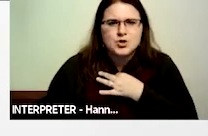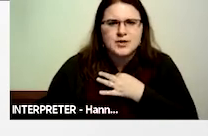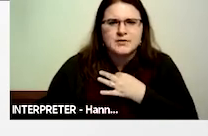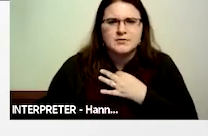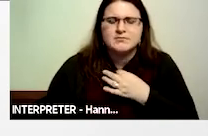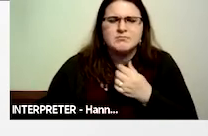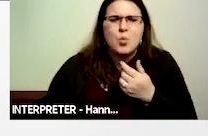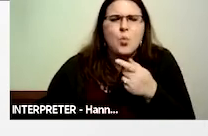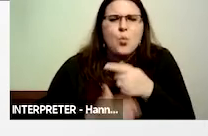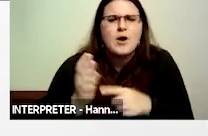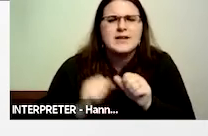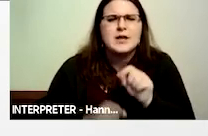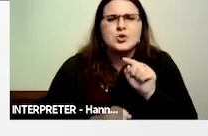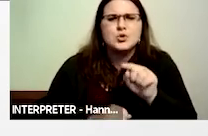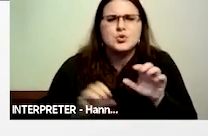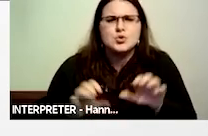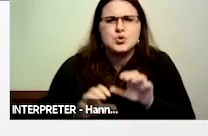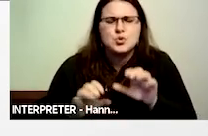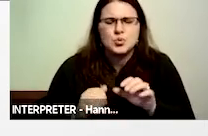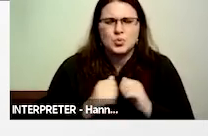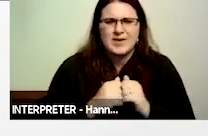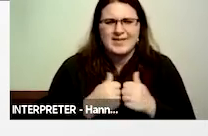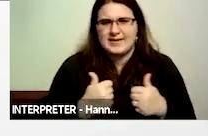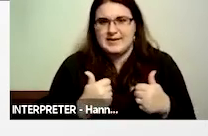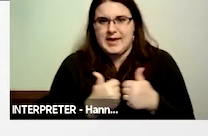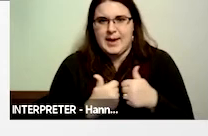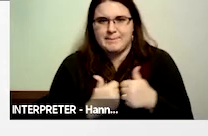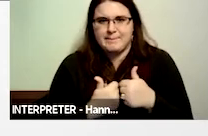Jake Tognetti (RIT Student): With gamification or otherwise that of threats.